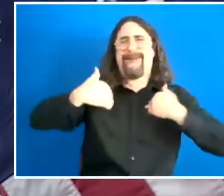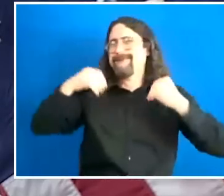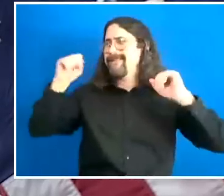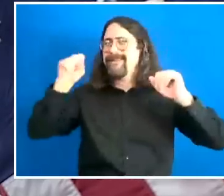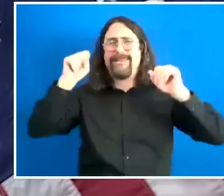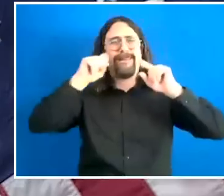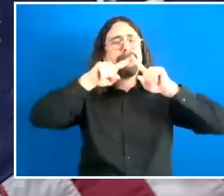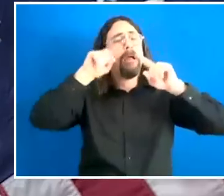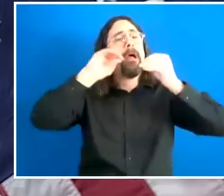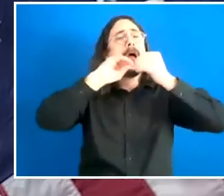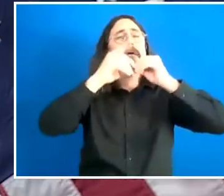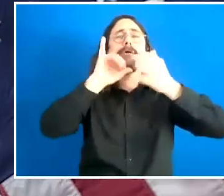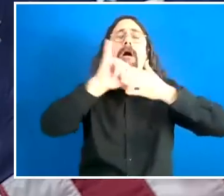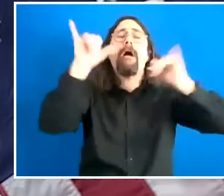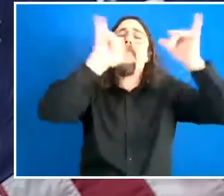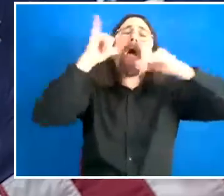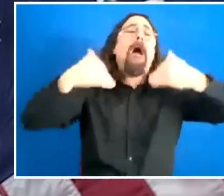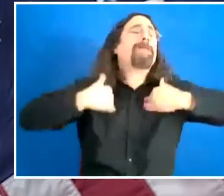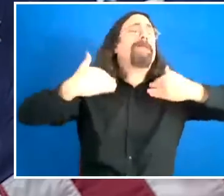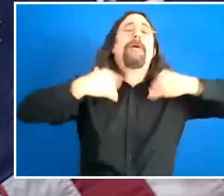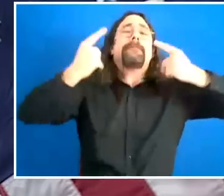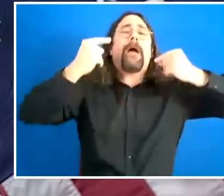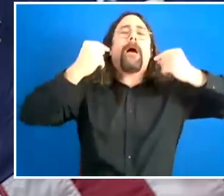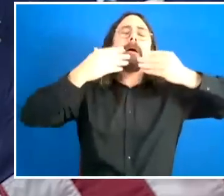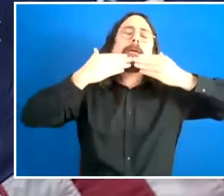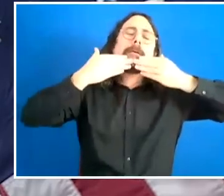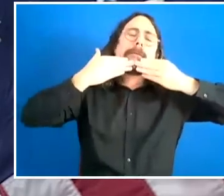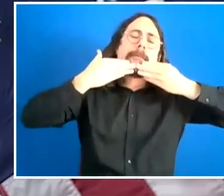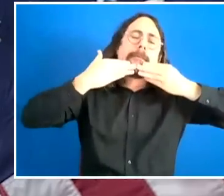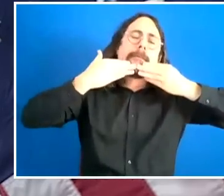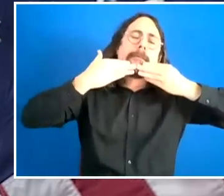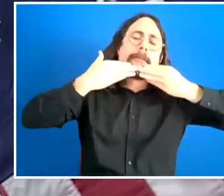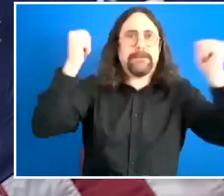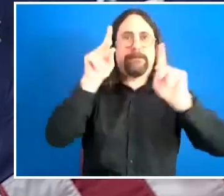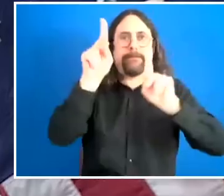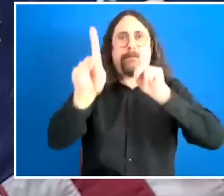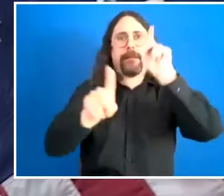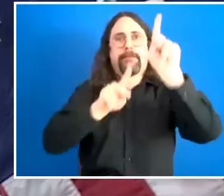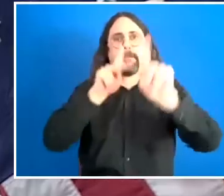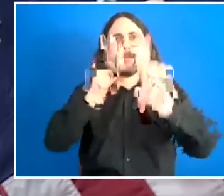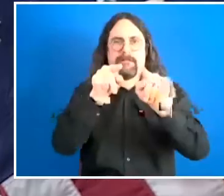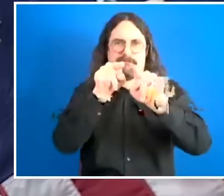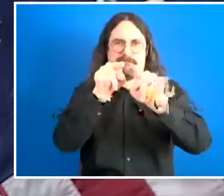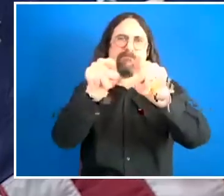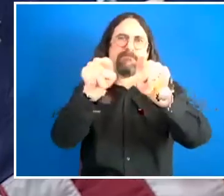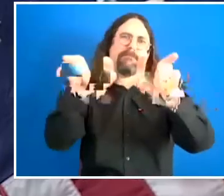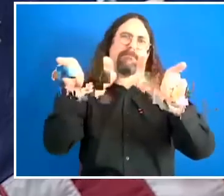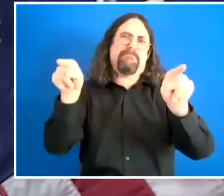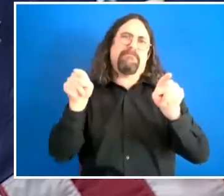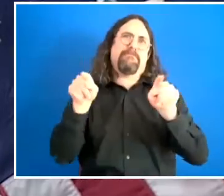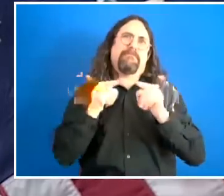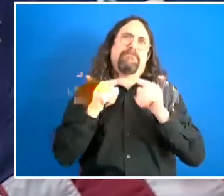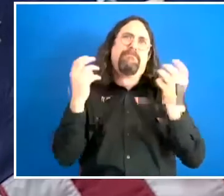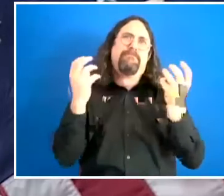YOUR ENTREPRENEUR SHIP. ALL OF THAT IS GOING TO BE CALLED UPON NOW SO WE IN LEADERSHIP OWE IT